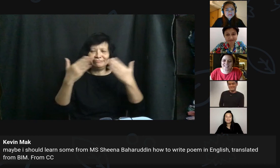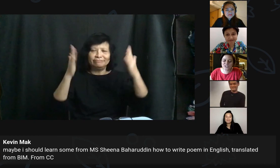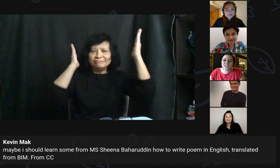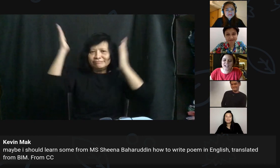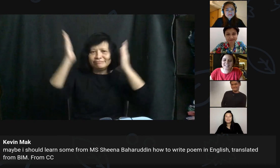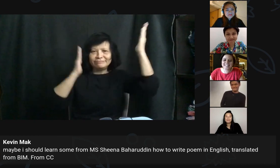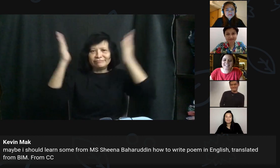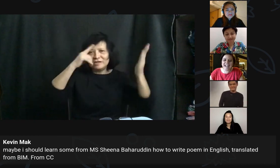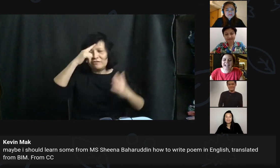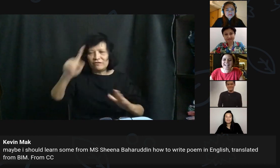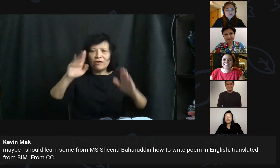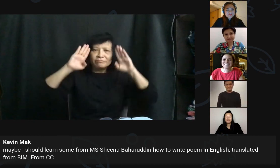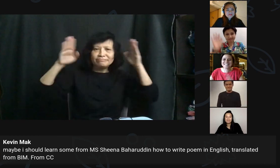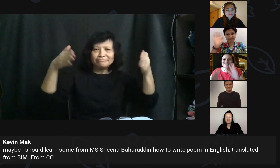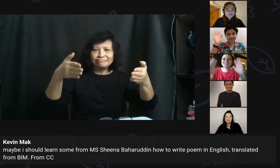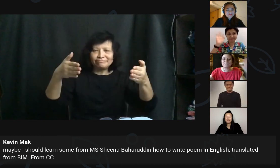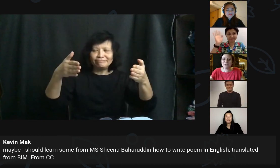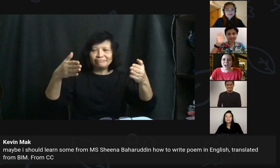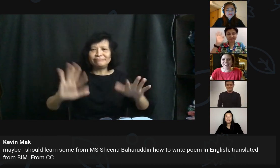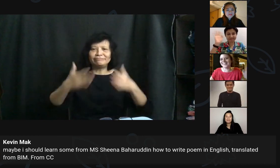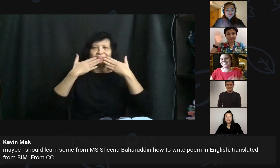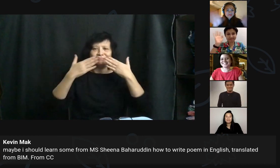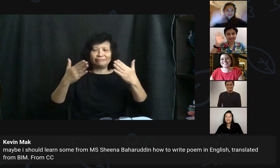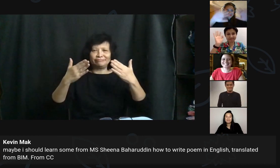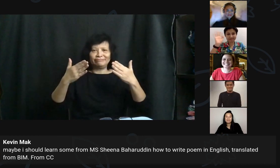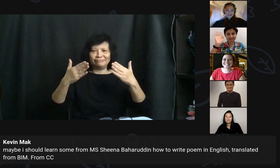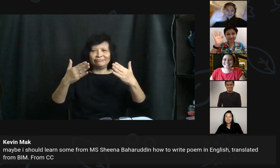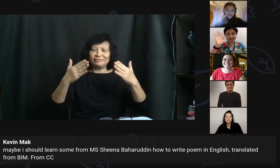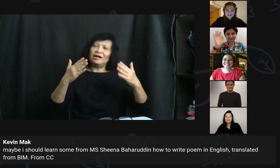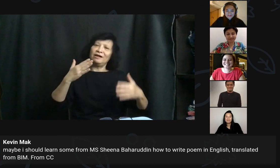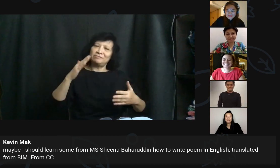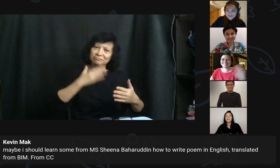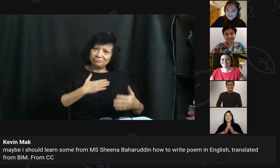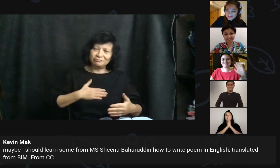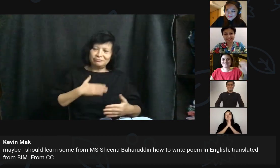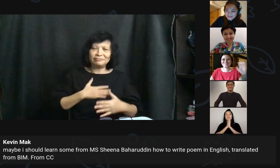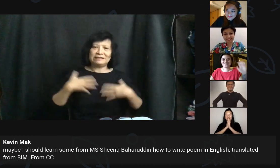Good night and be well.